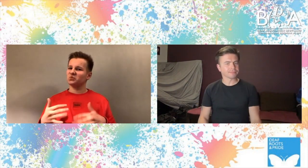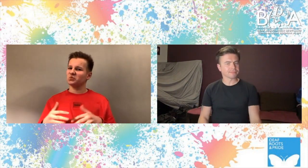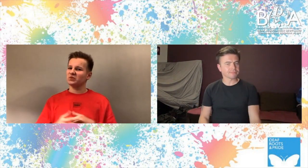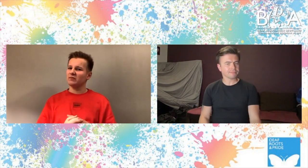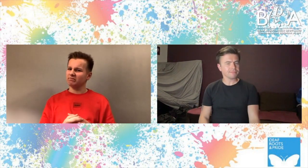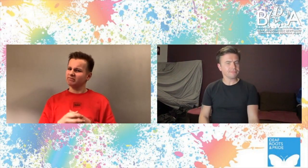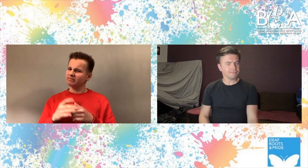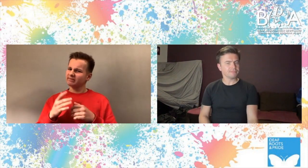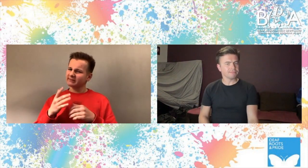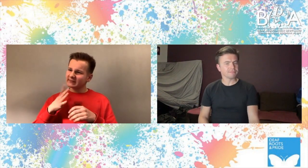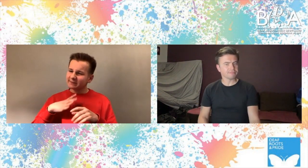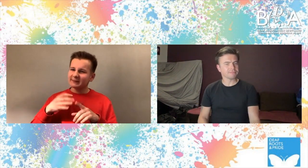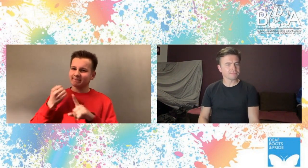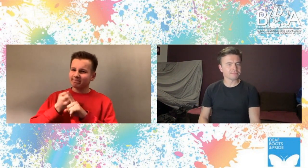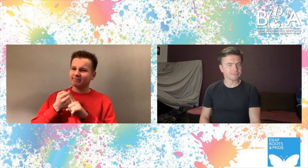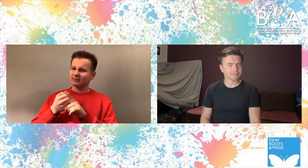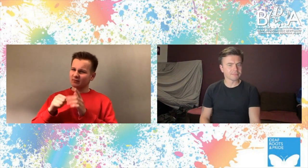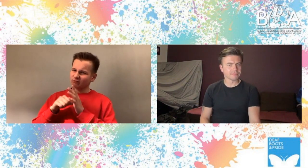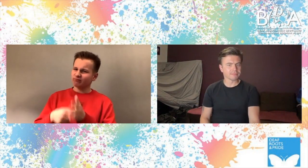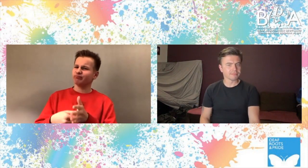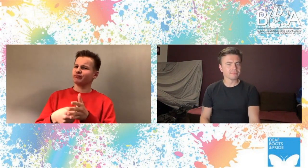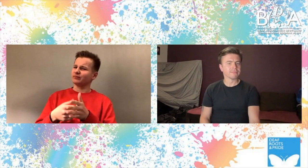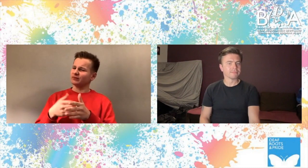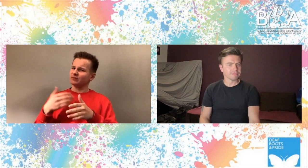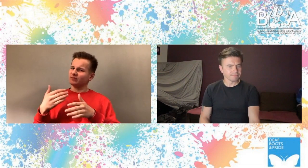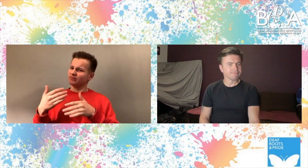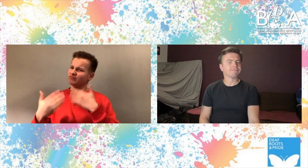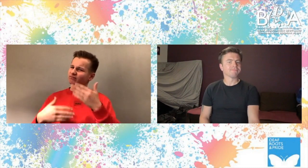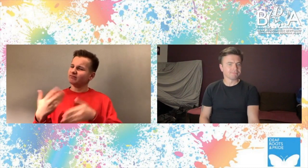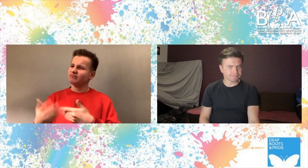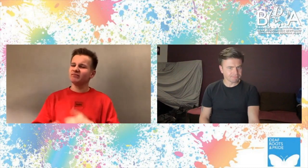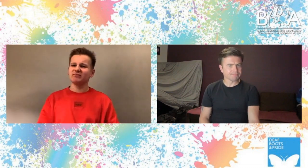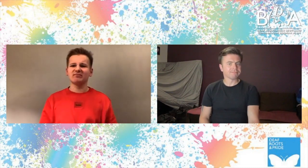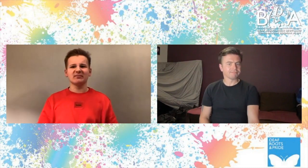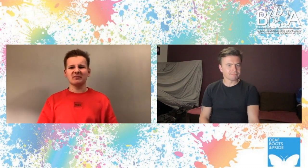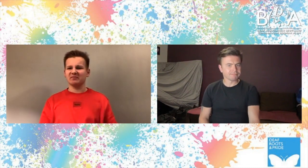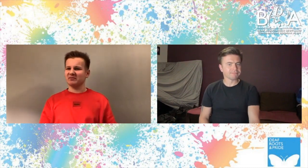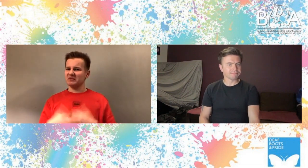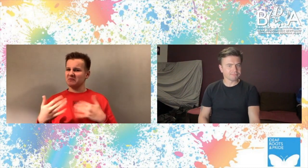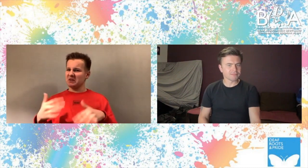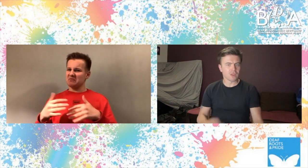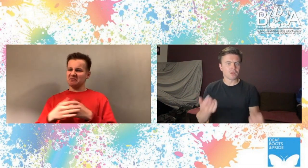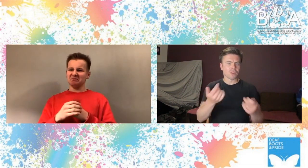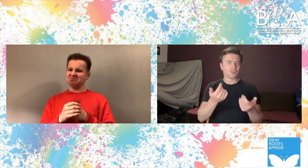So you really do have to persevere to get anything off the ground.